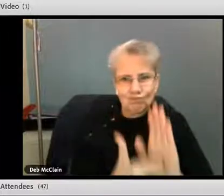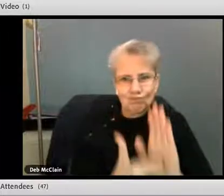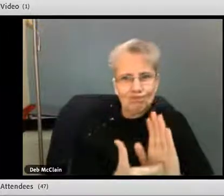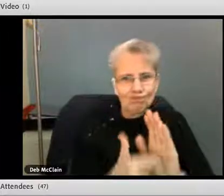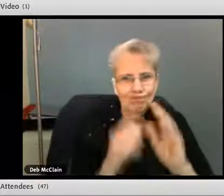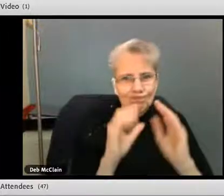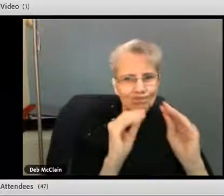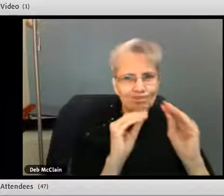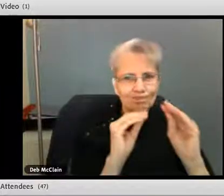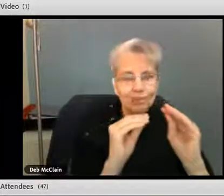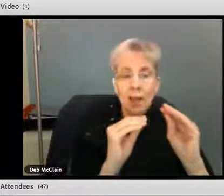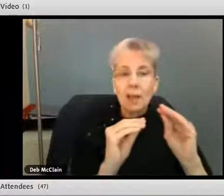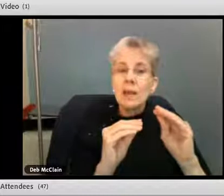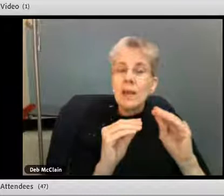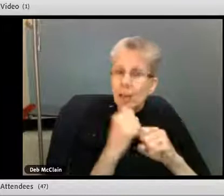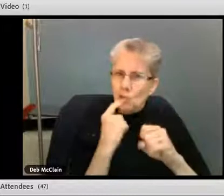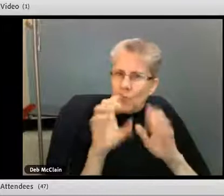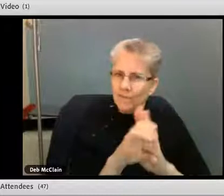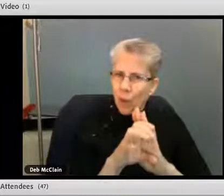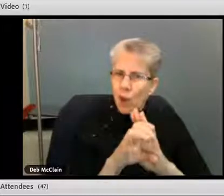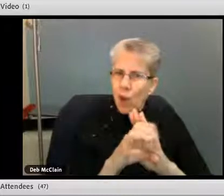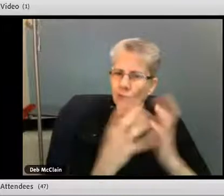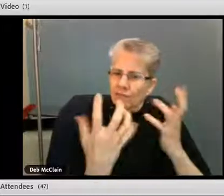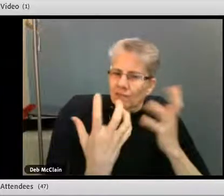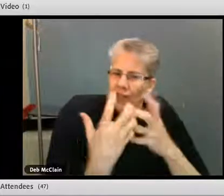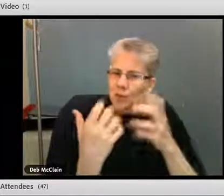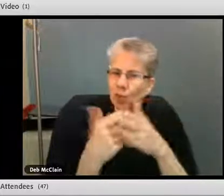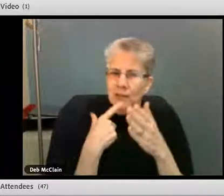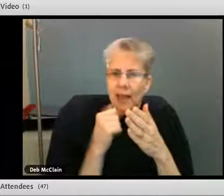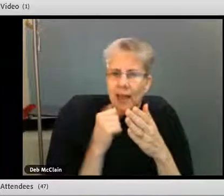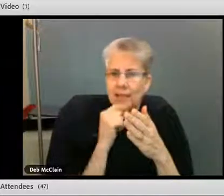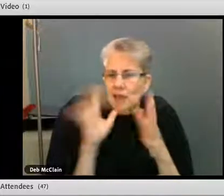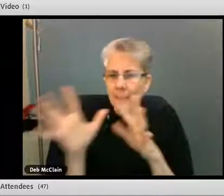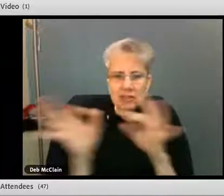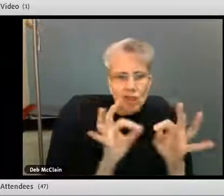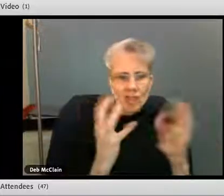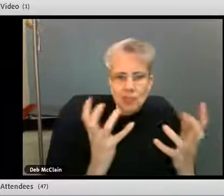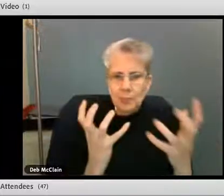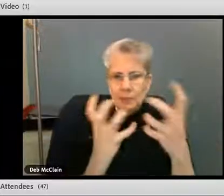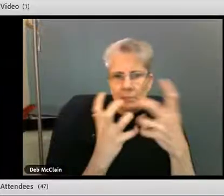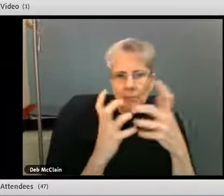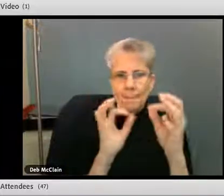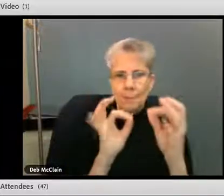The photo shouldn't be a distraction. It should augment your message and bring the message home